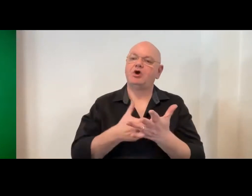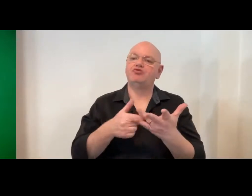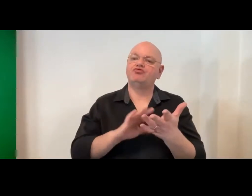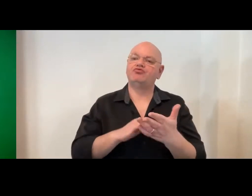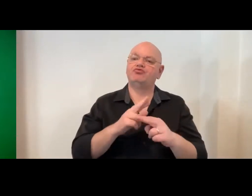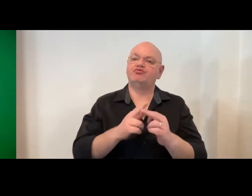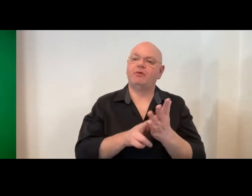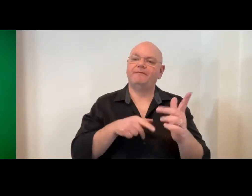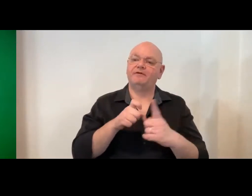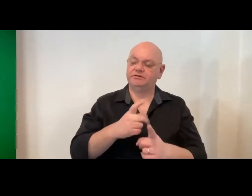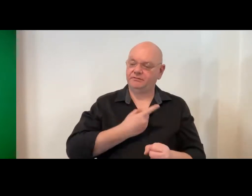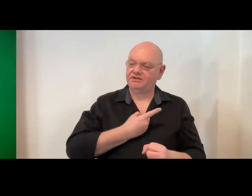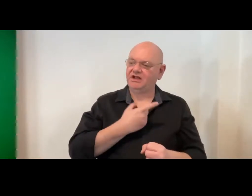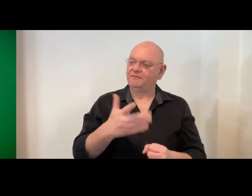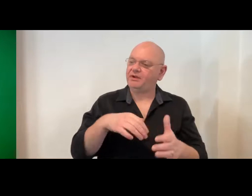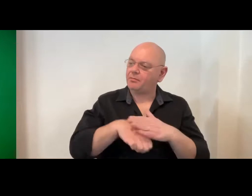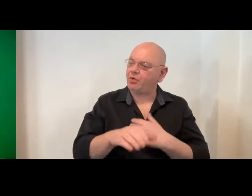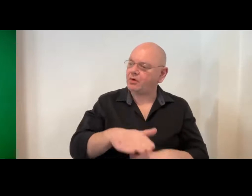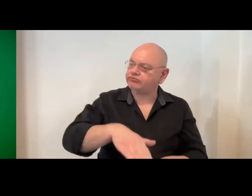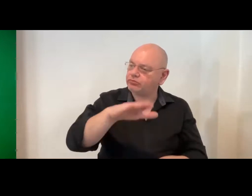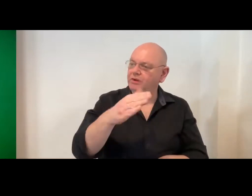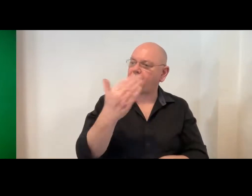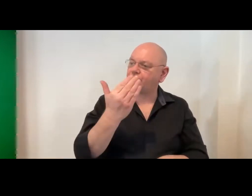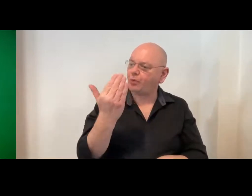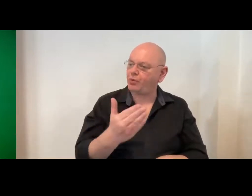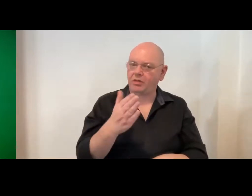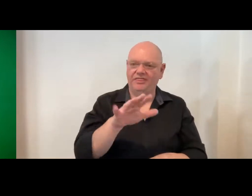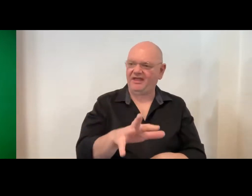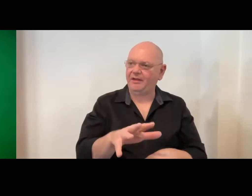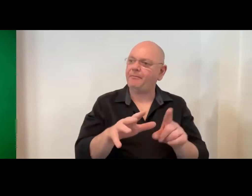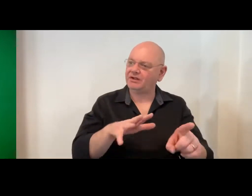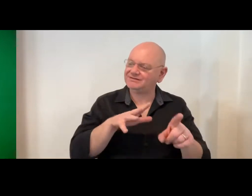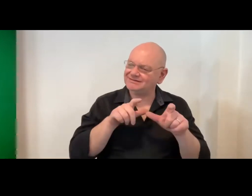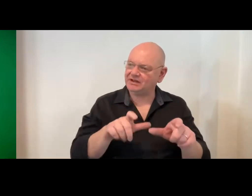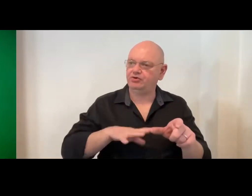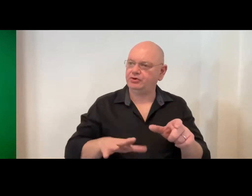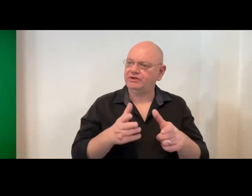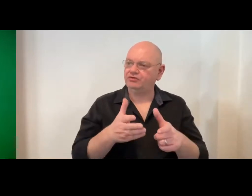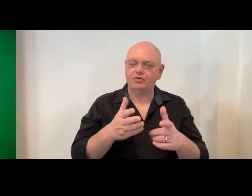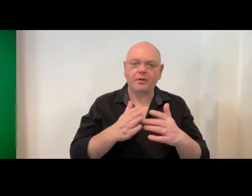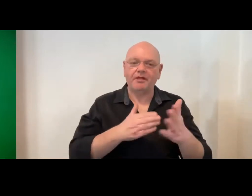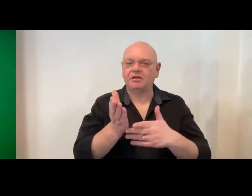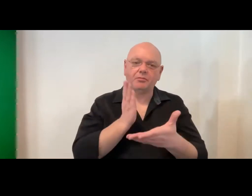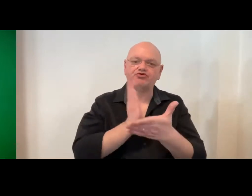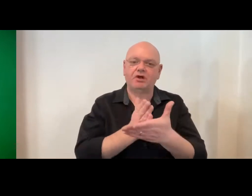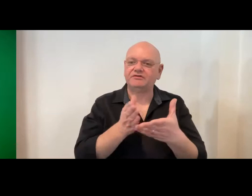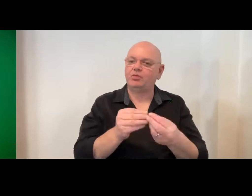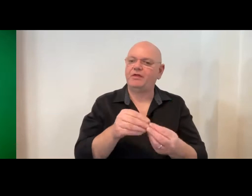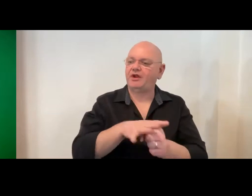Are there things that we could perhaps do better? In front of me, I have got Holly, Lauren and Camilla.